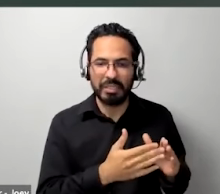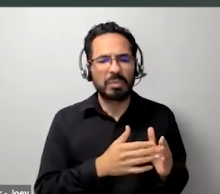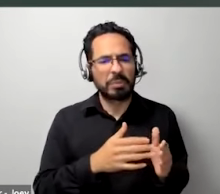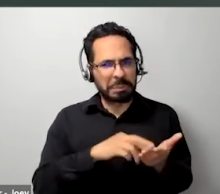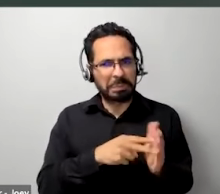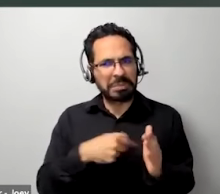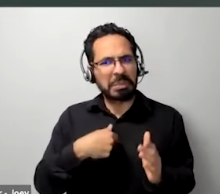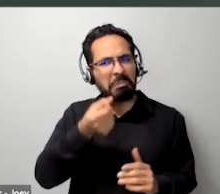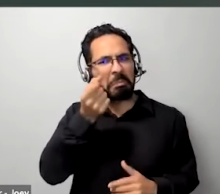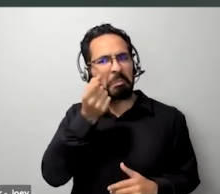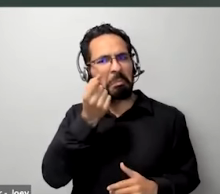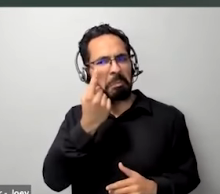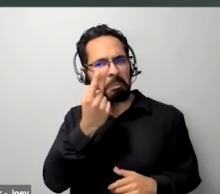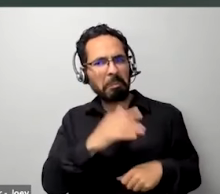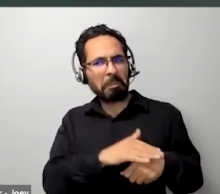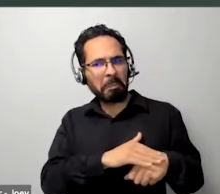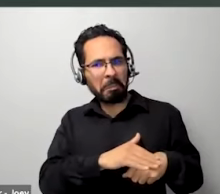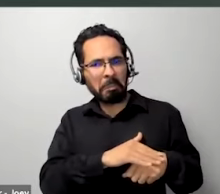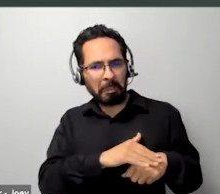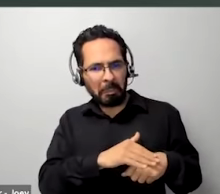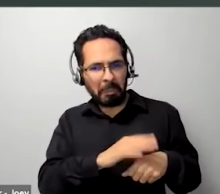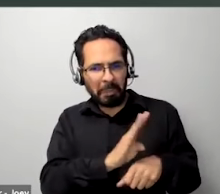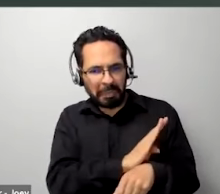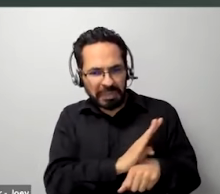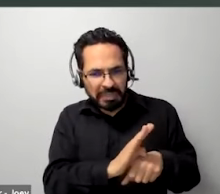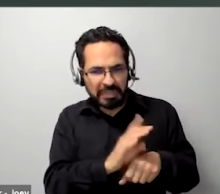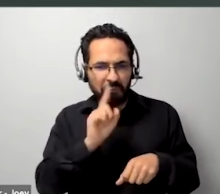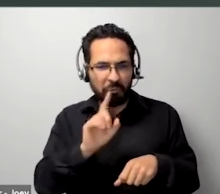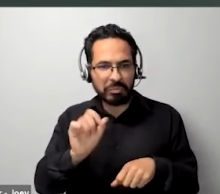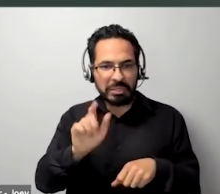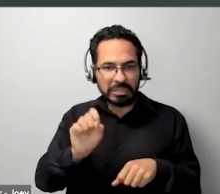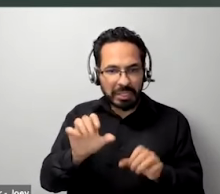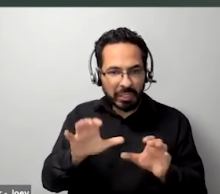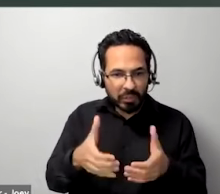of what businesses like a Salesforce or a Google were doing.